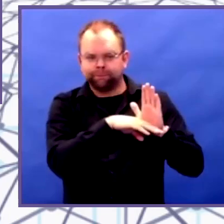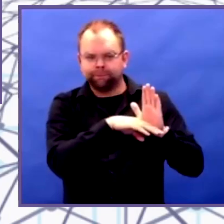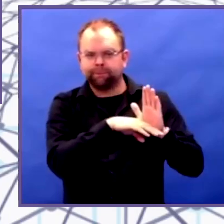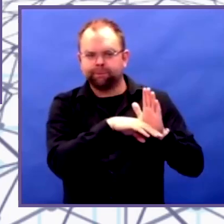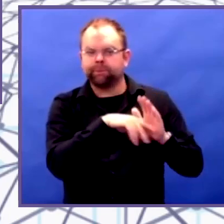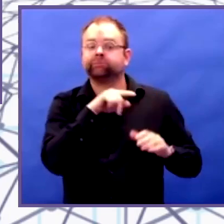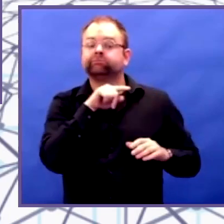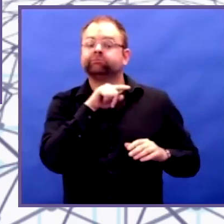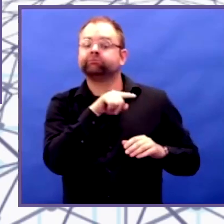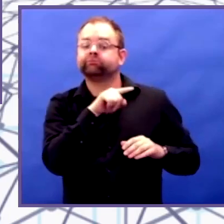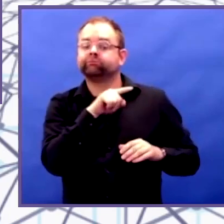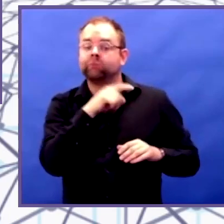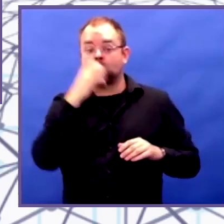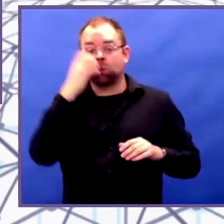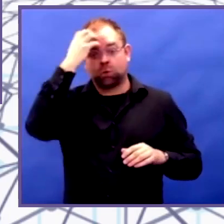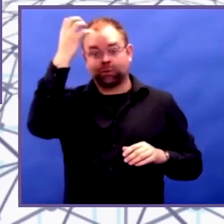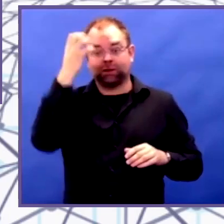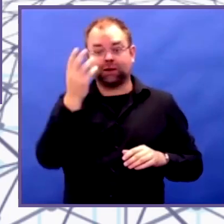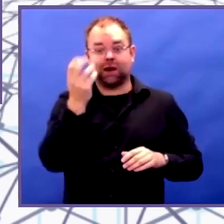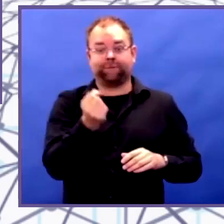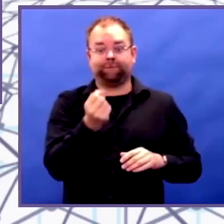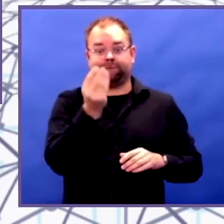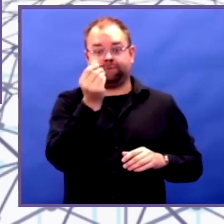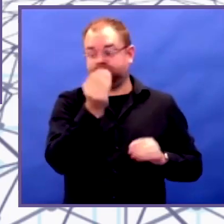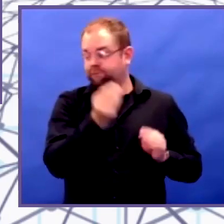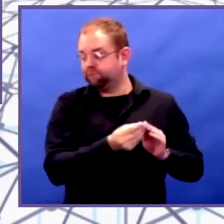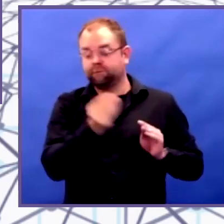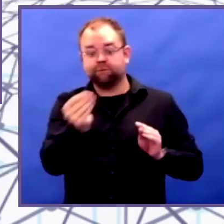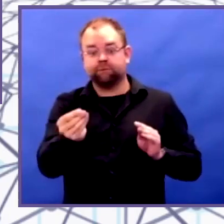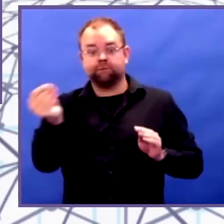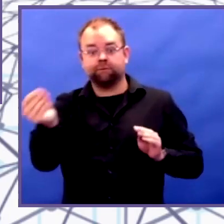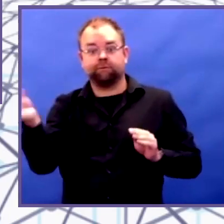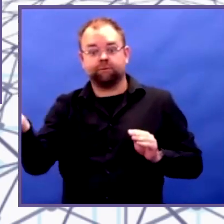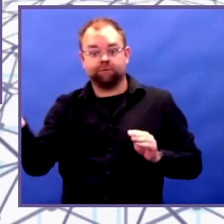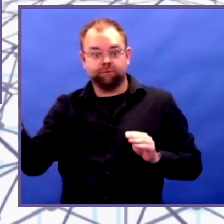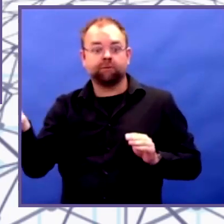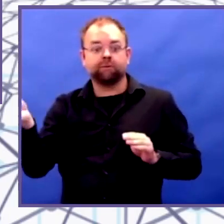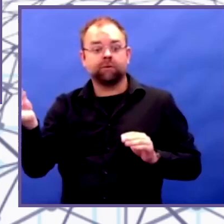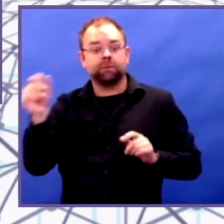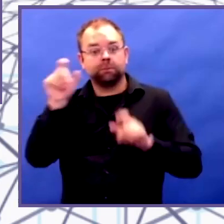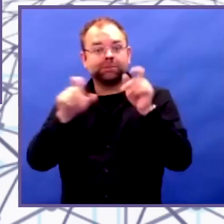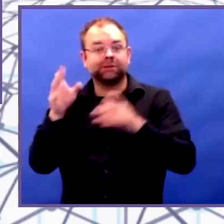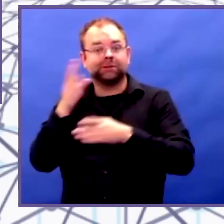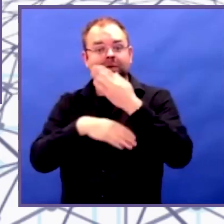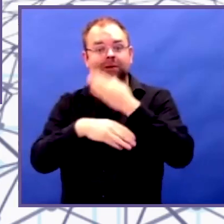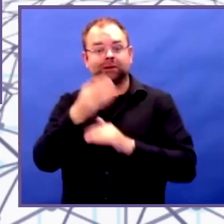Additionally, we see the role of the private sector to be extremely critical.